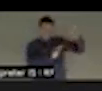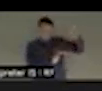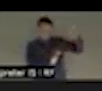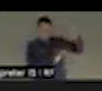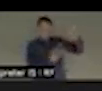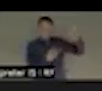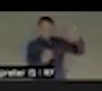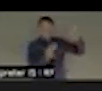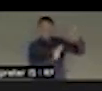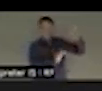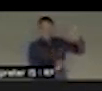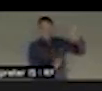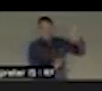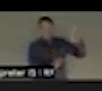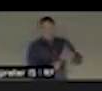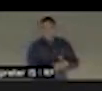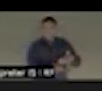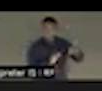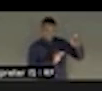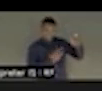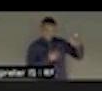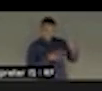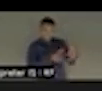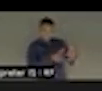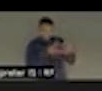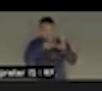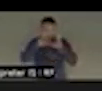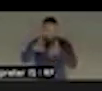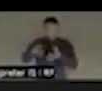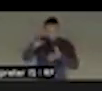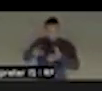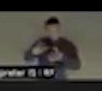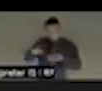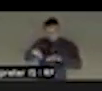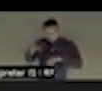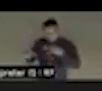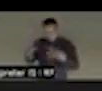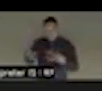research, the feedback mechanism is unfortunately very much underused.